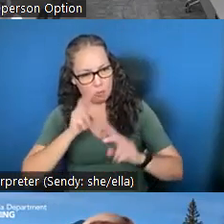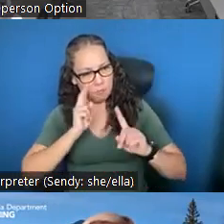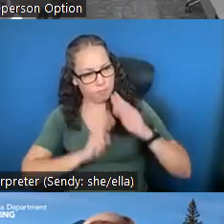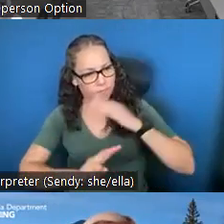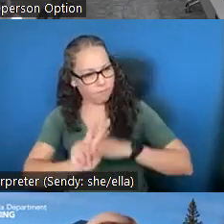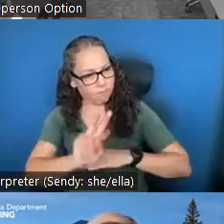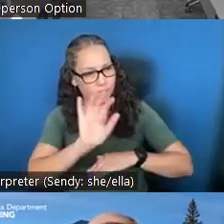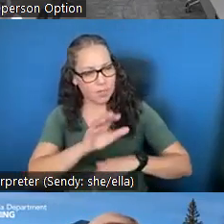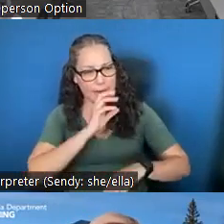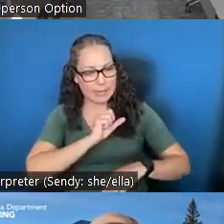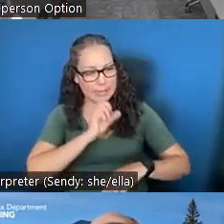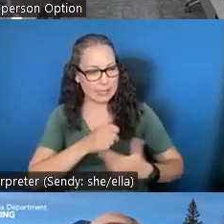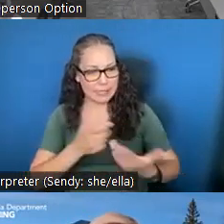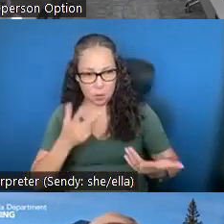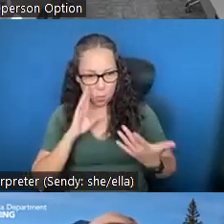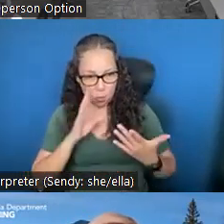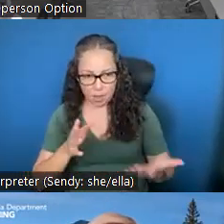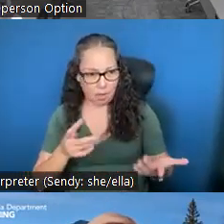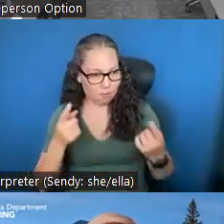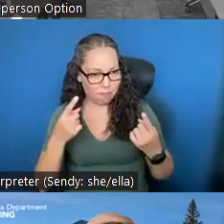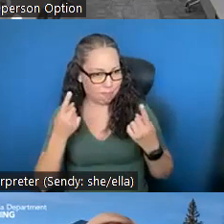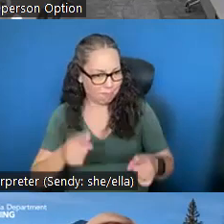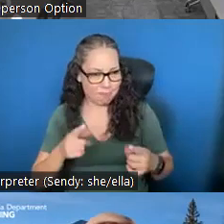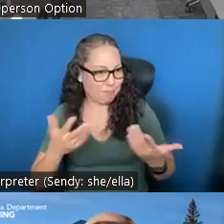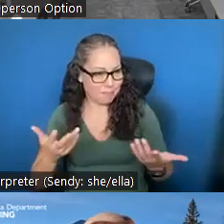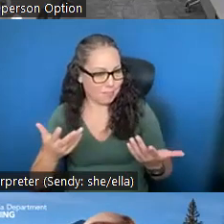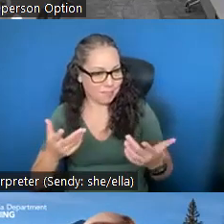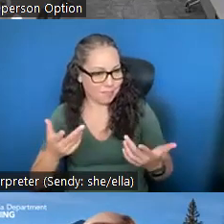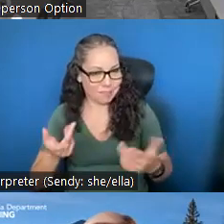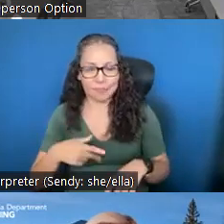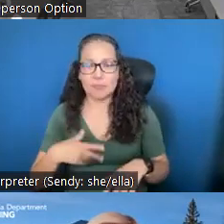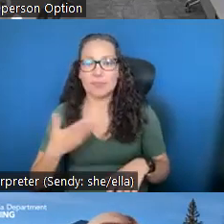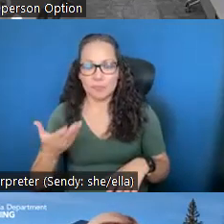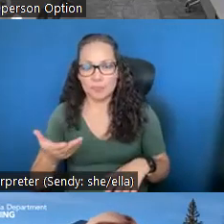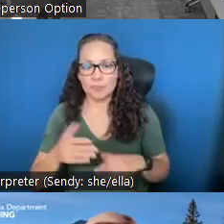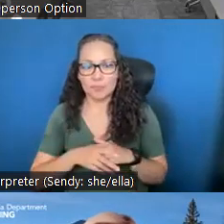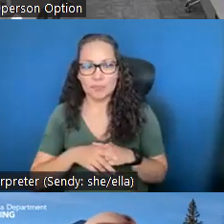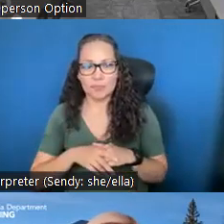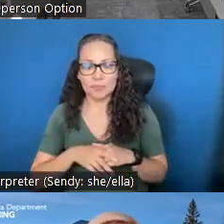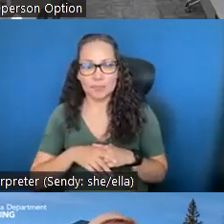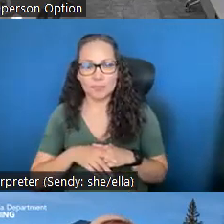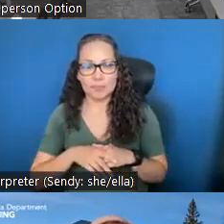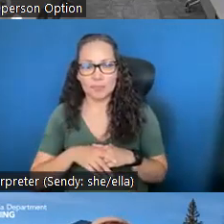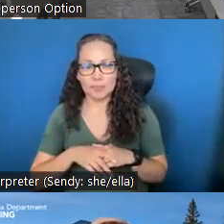inevitability and we've got a few and here are the approaches that whoops go we'll go back so